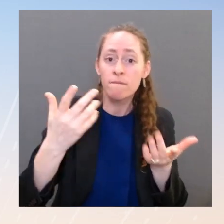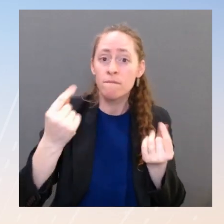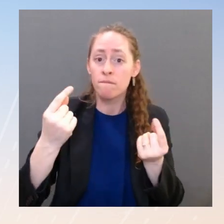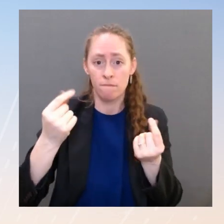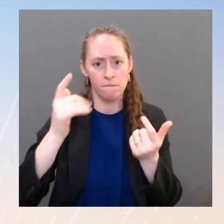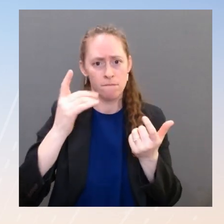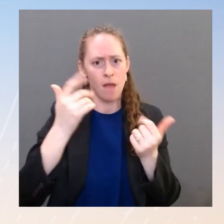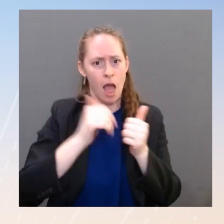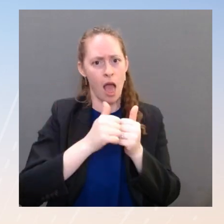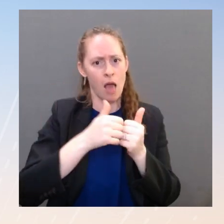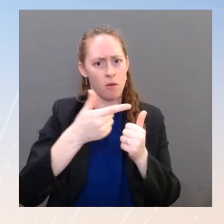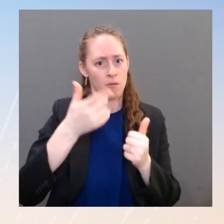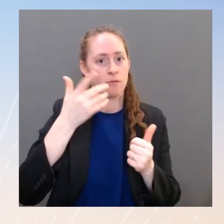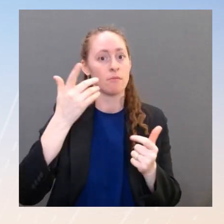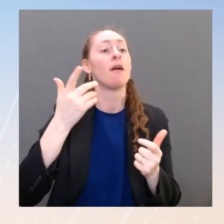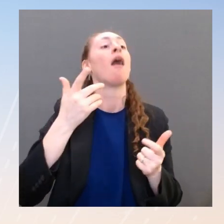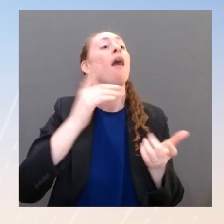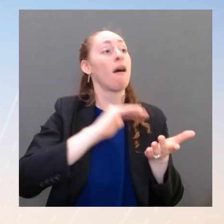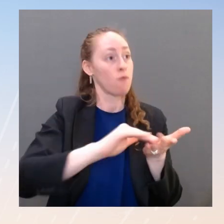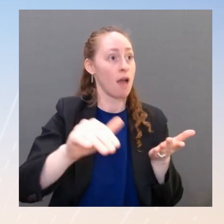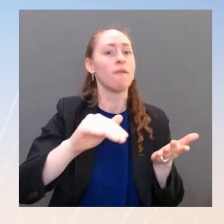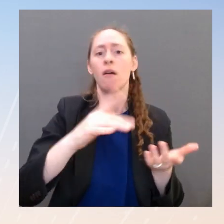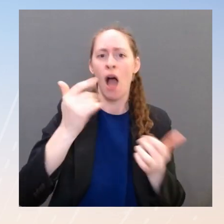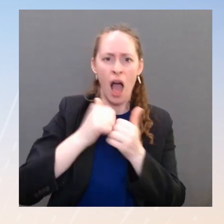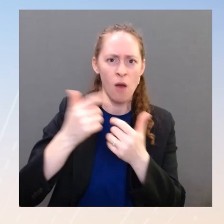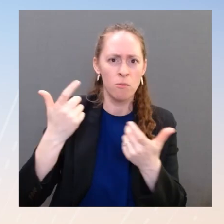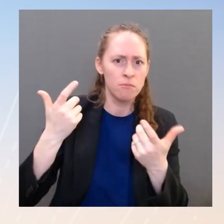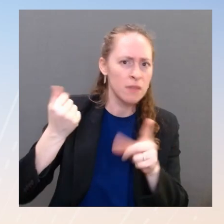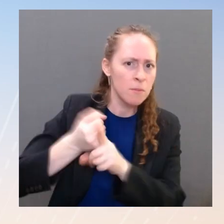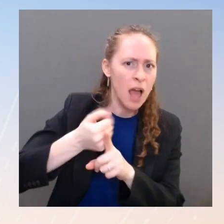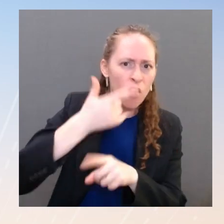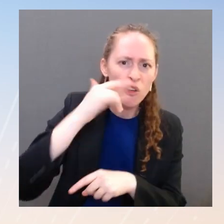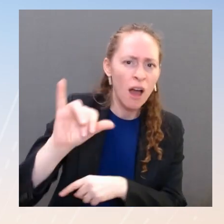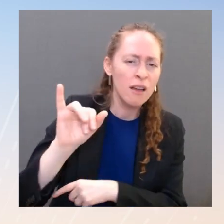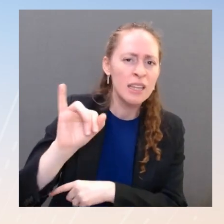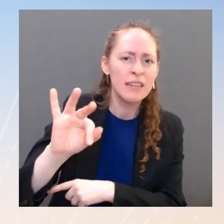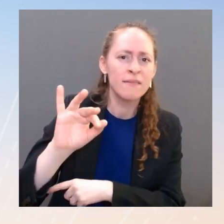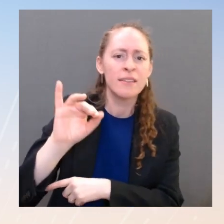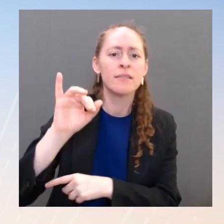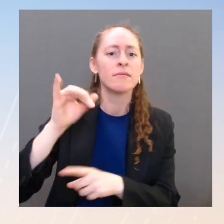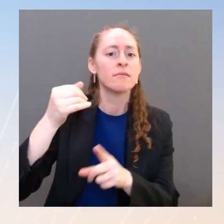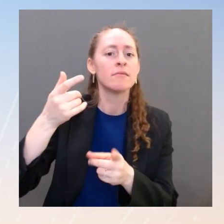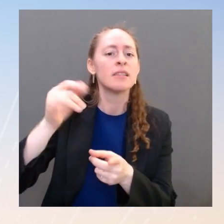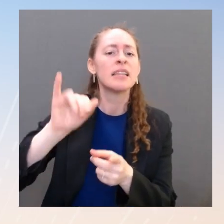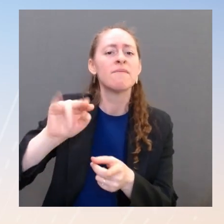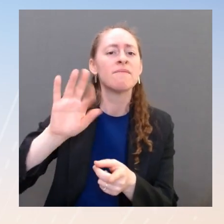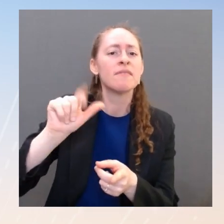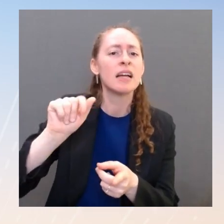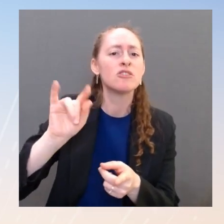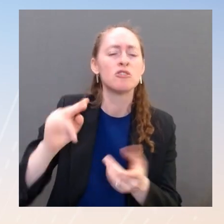The Press: Thanks, Jen. You just said, a moment ago, that the President would like to see the COVID aid and the Ukraine aid together. I think, last Thursday,